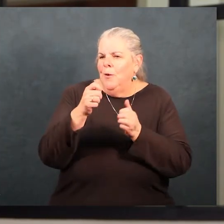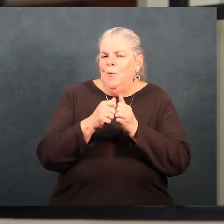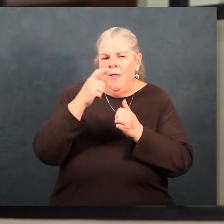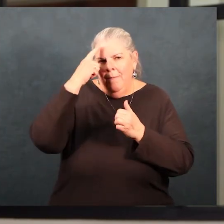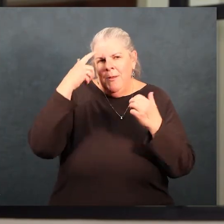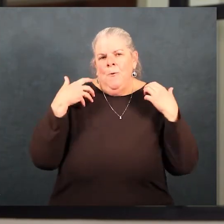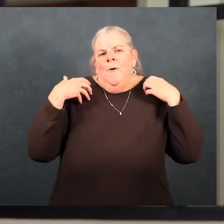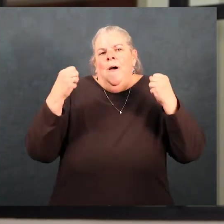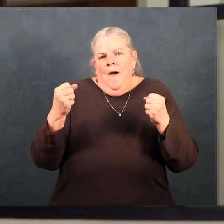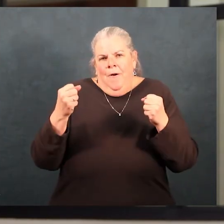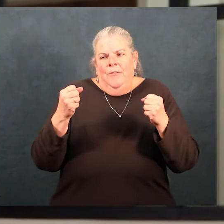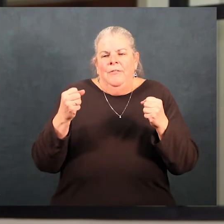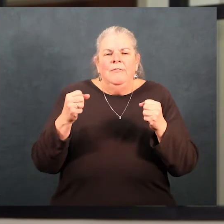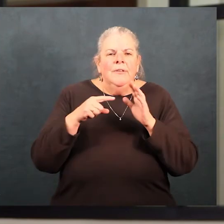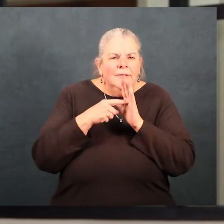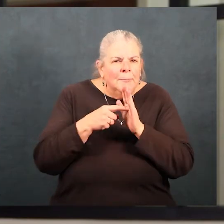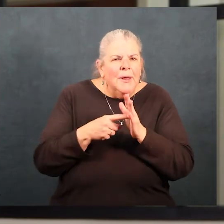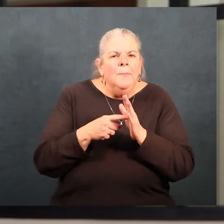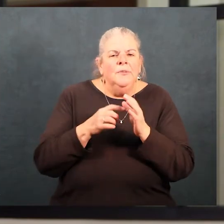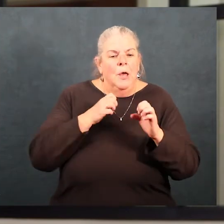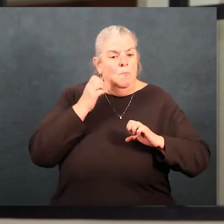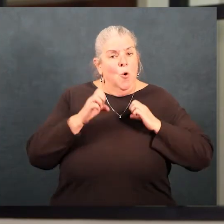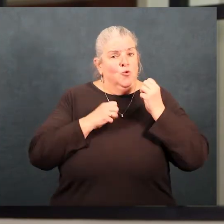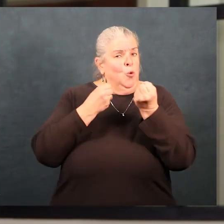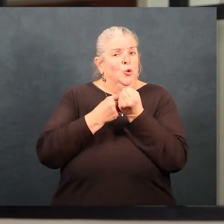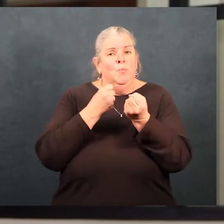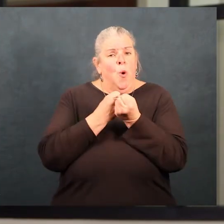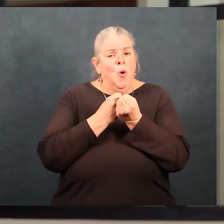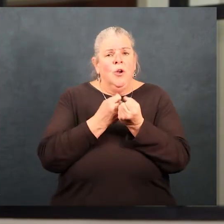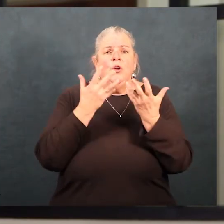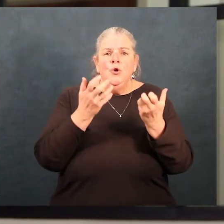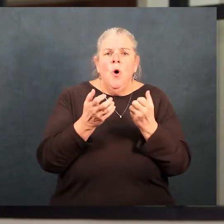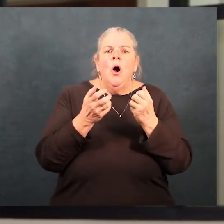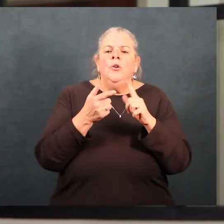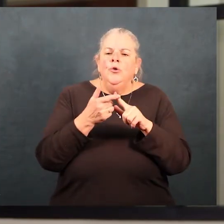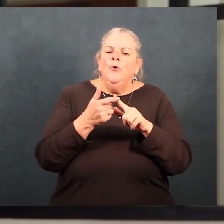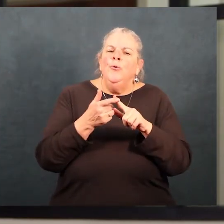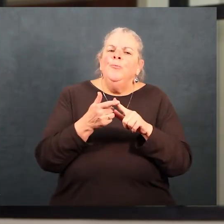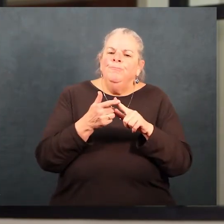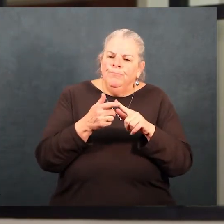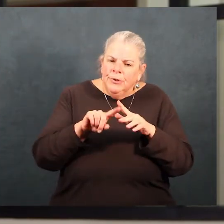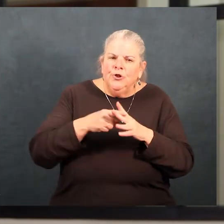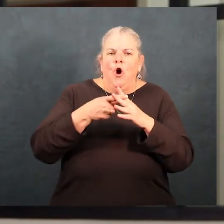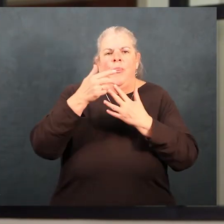and emotional support. And you want to go through the process of certifying your animal